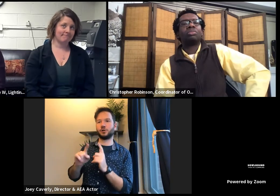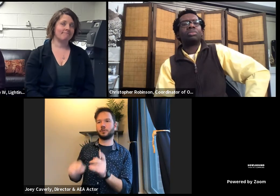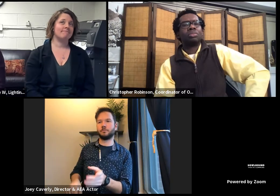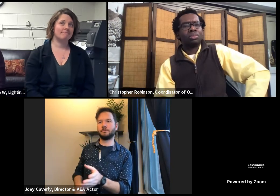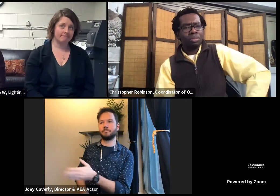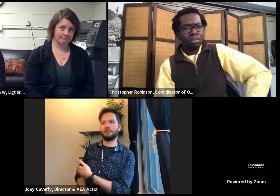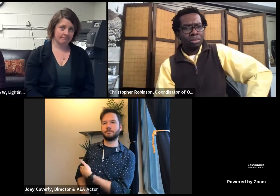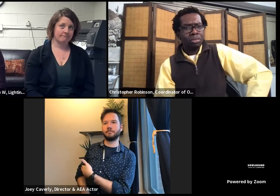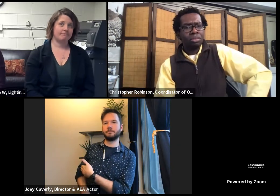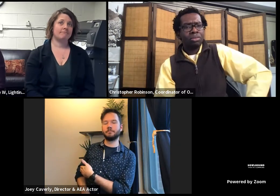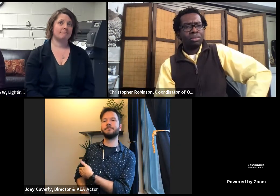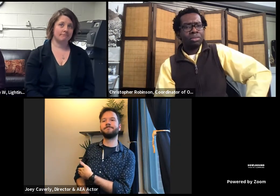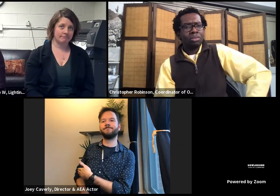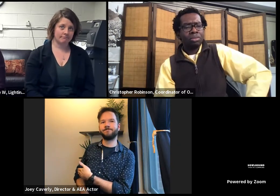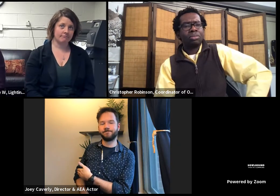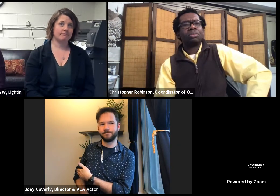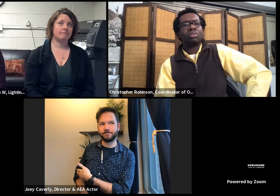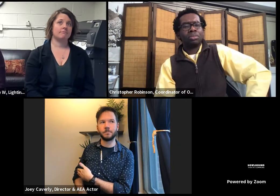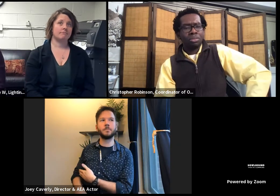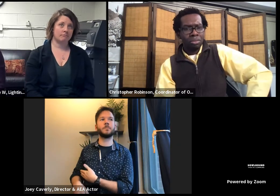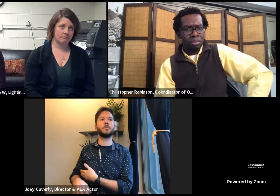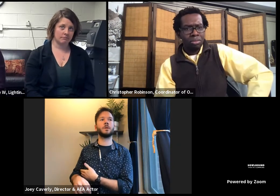Often times, disability is left out of those conversations.